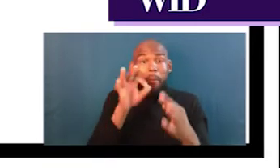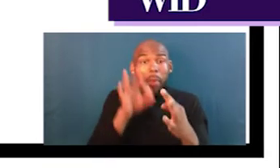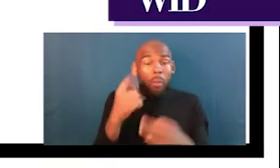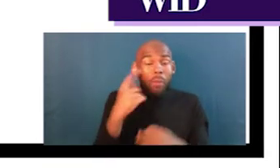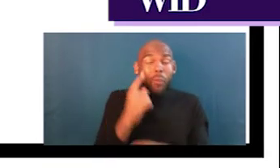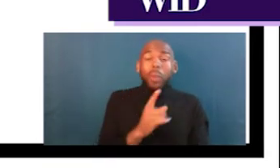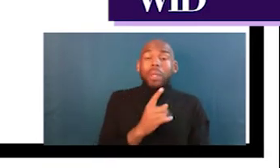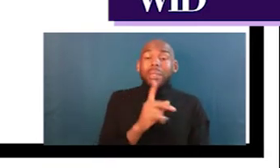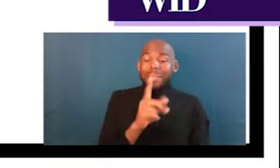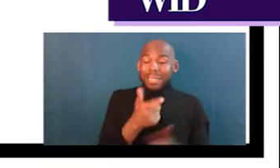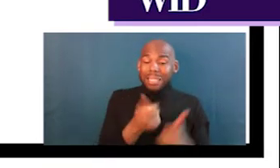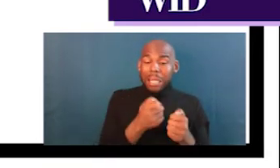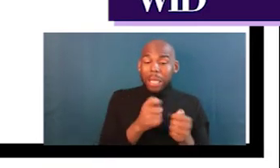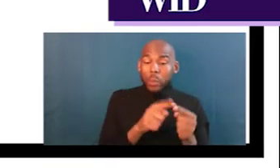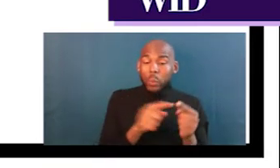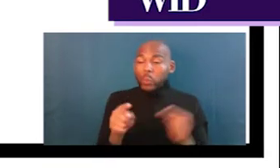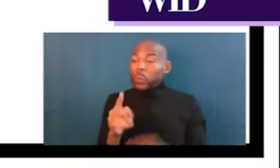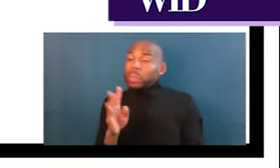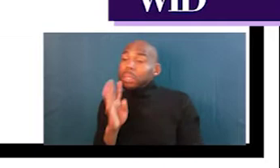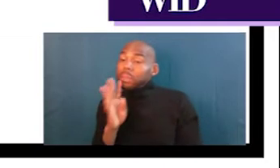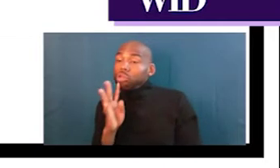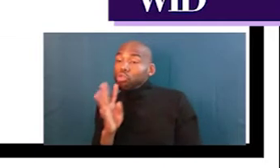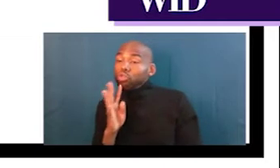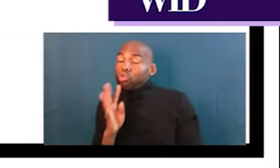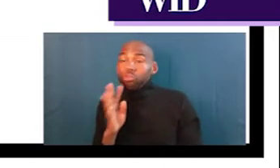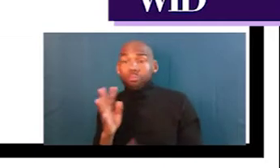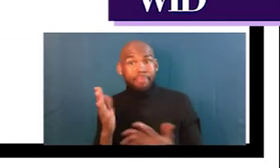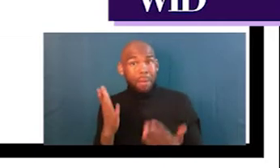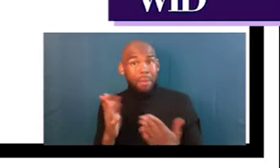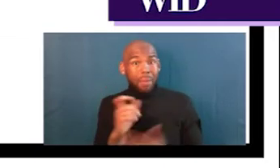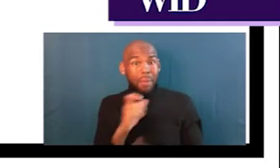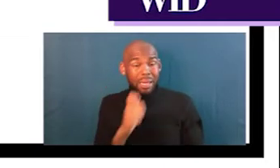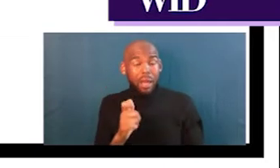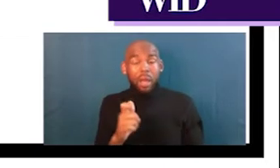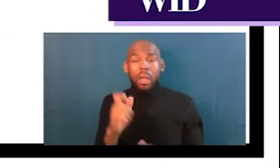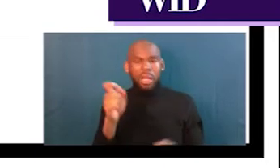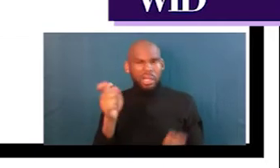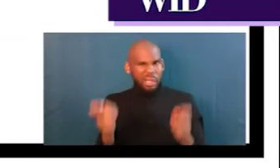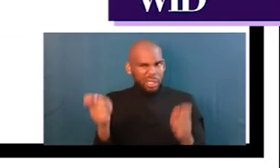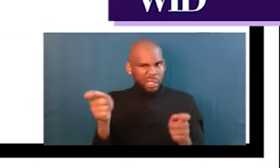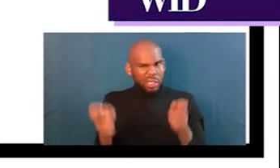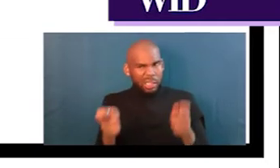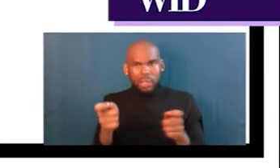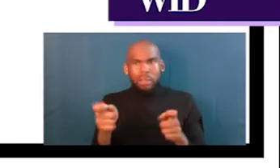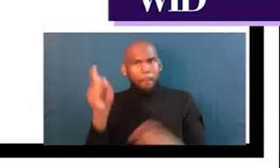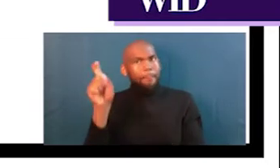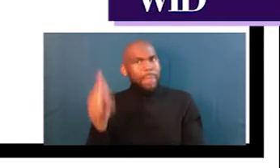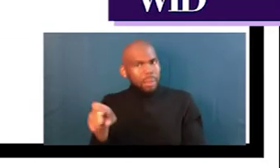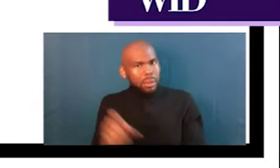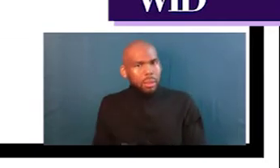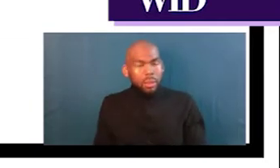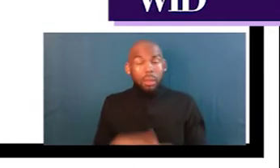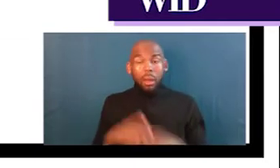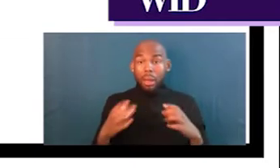related software. Reviewing, testing, and adjusting digital access is a must. The customer